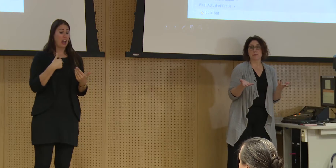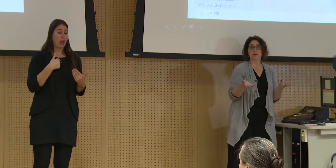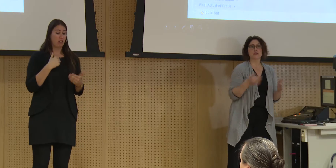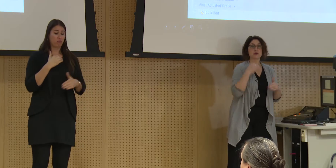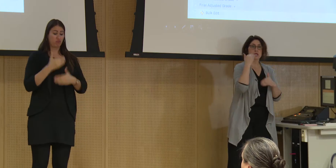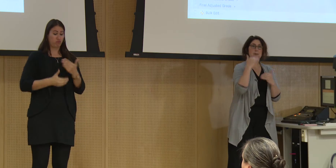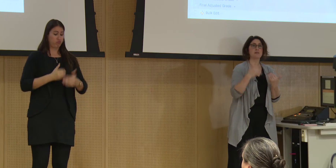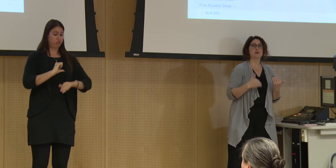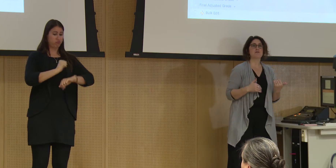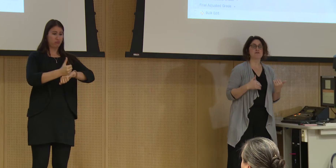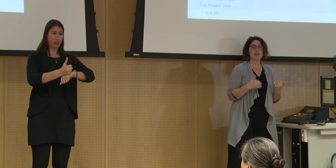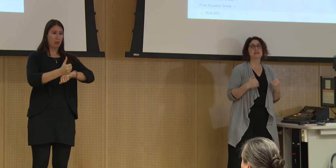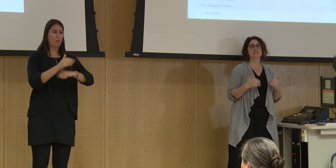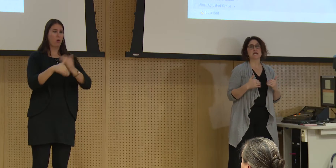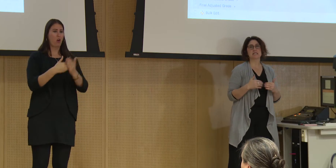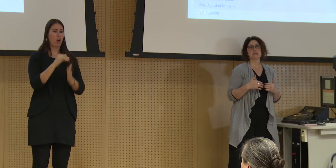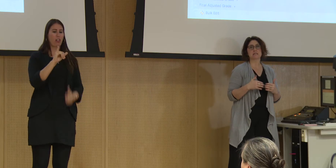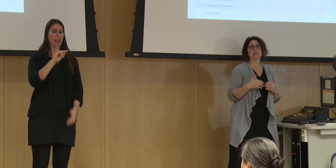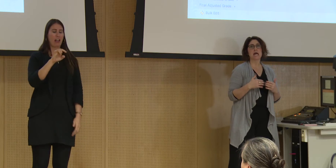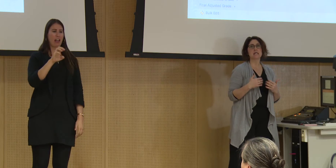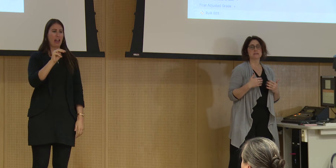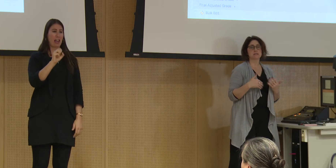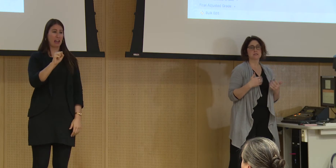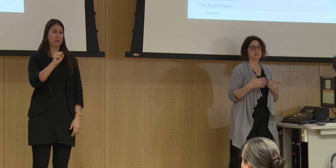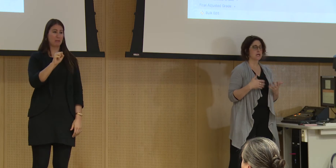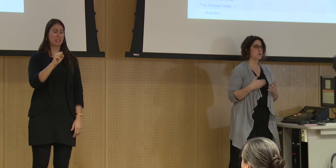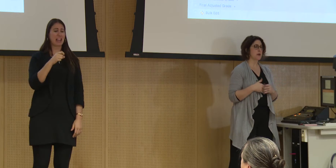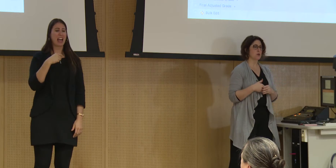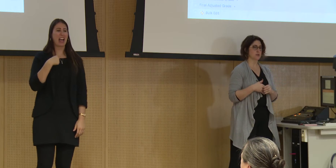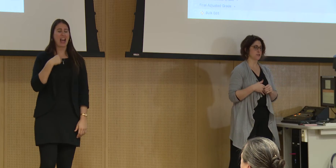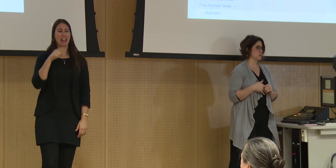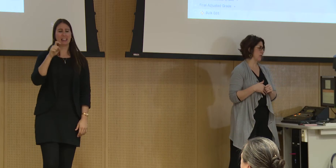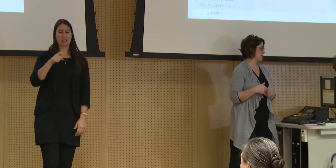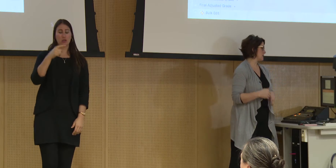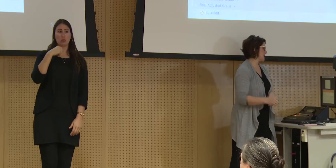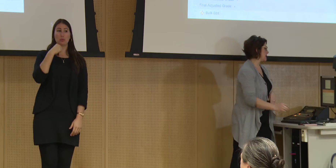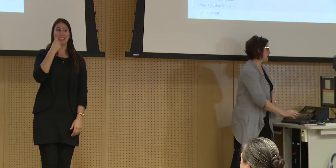there are a couple of things that I need to tell it-- to tell myCourses while I'm setting it up.